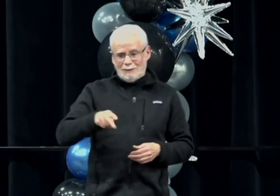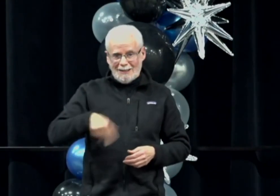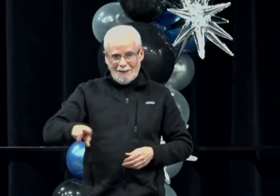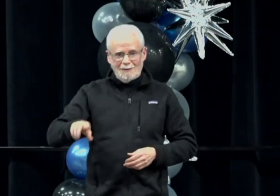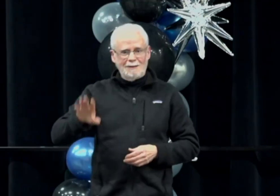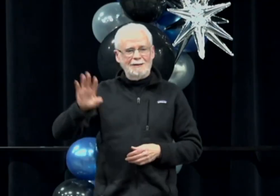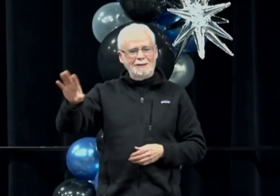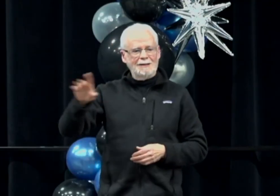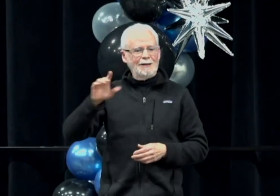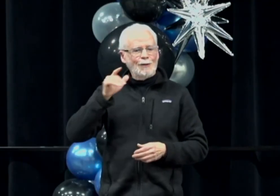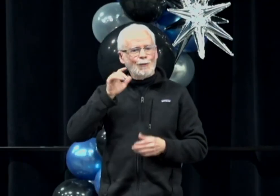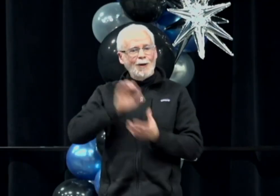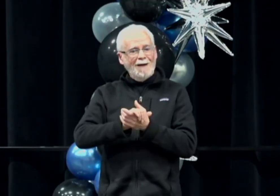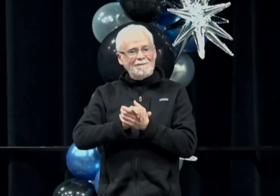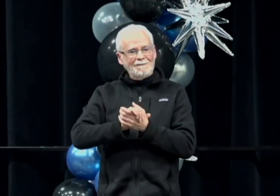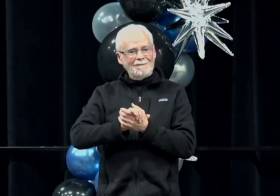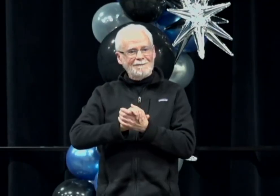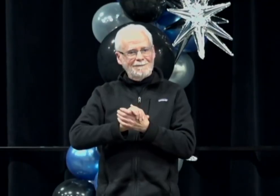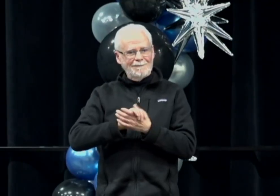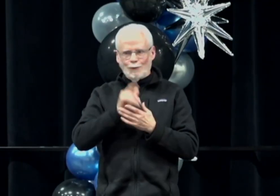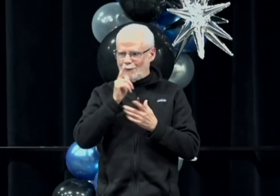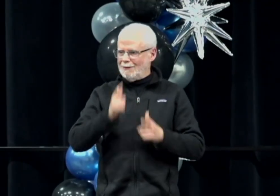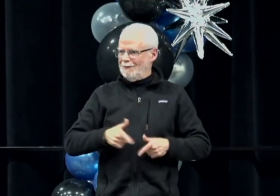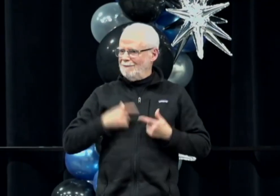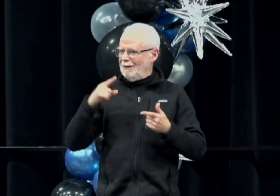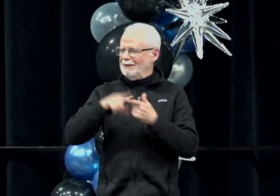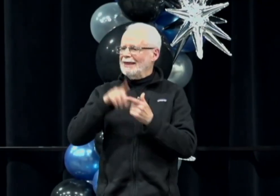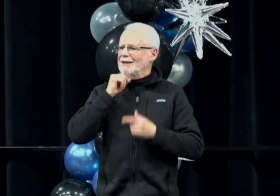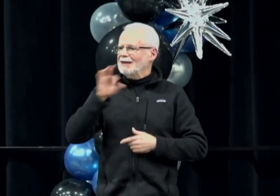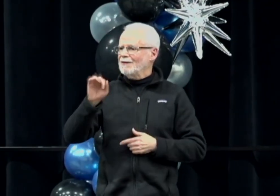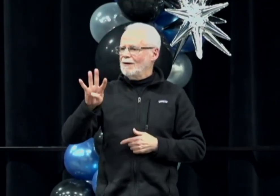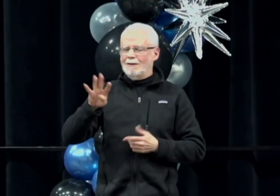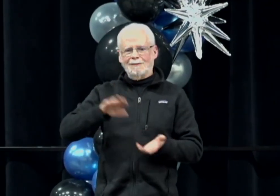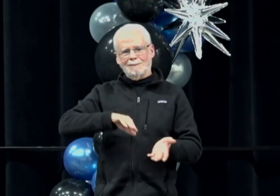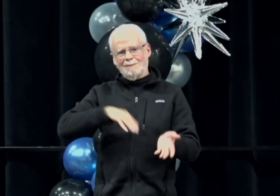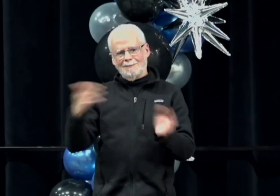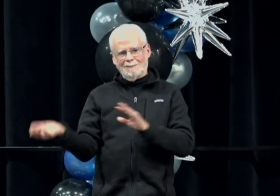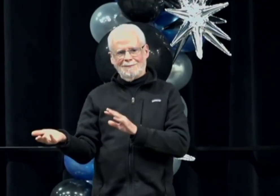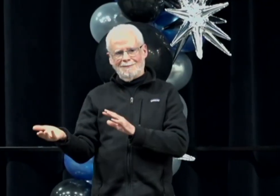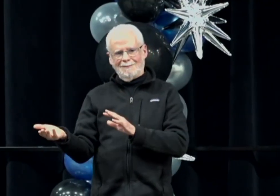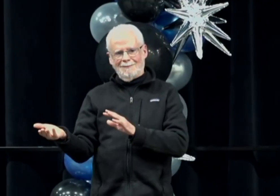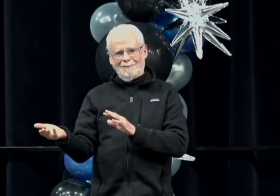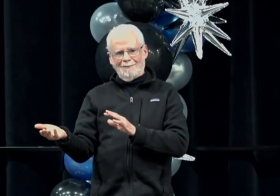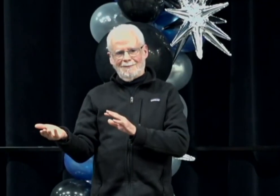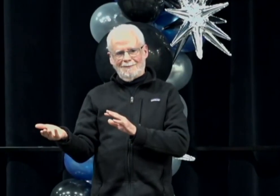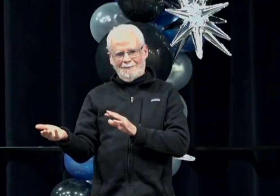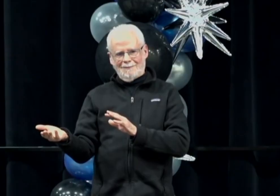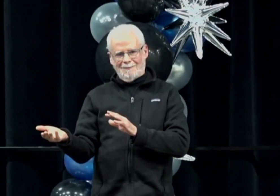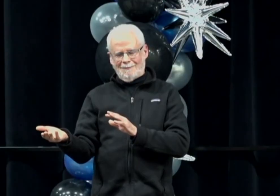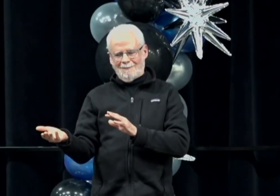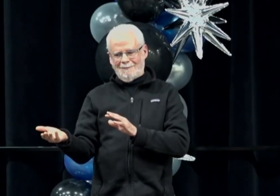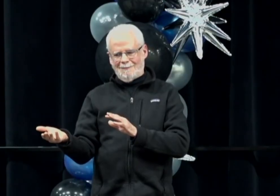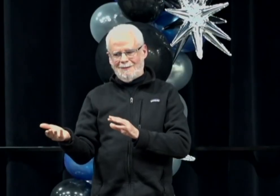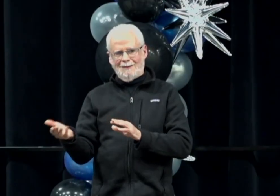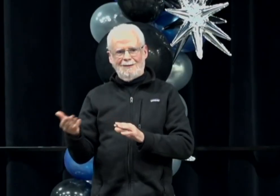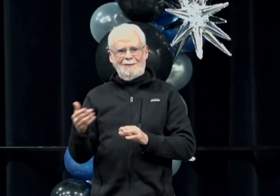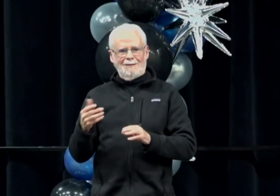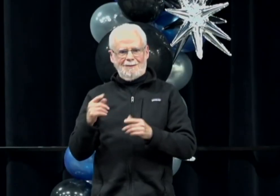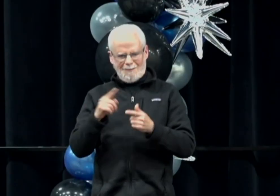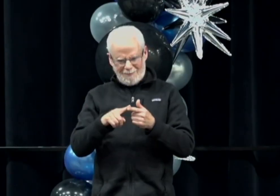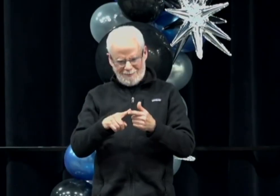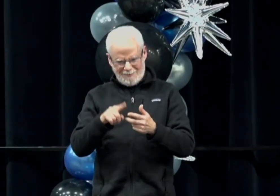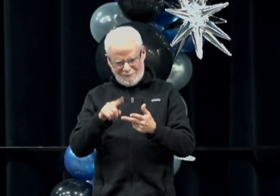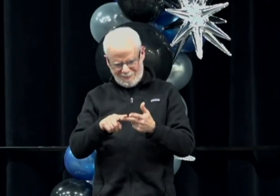the book and it was good. I give it a thumbs up Two after the book was published, the Governor’s